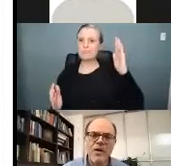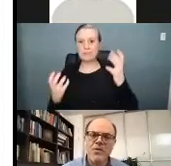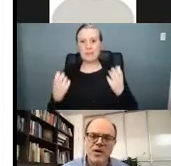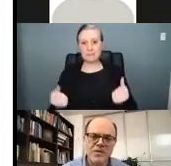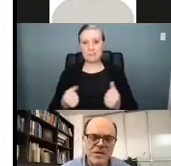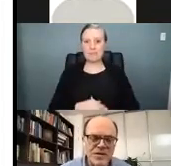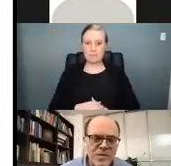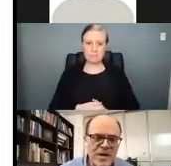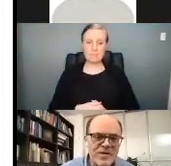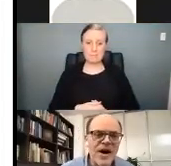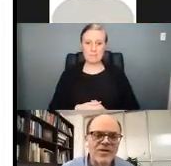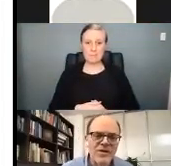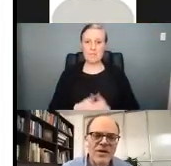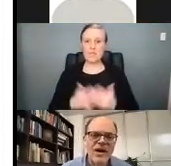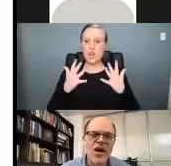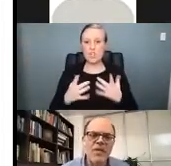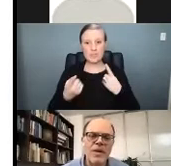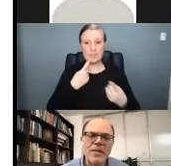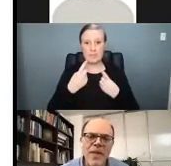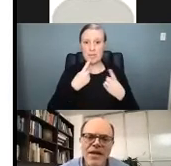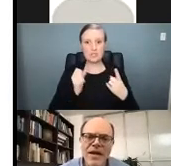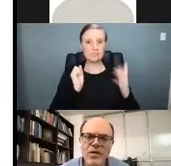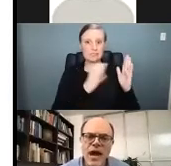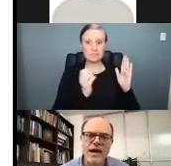we're distributing the slide so you can get a copy, but the main thing to look at here